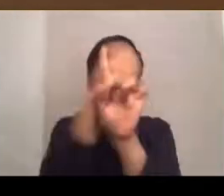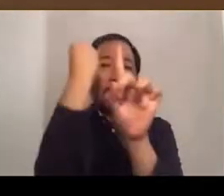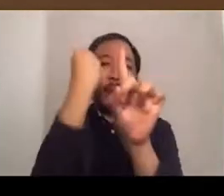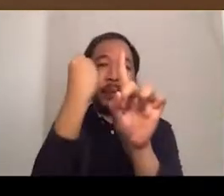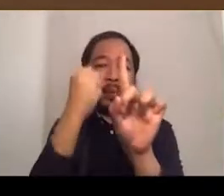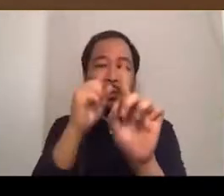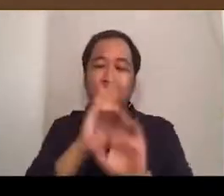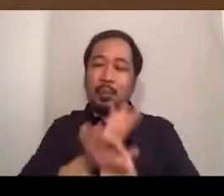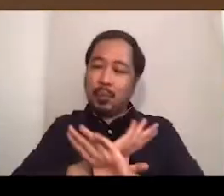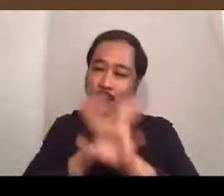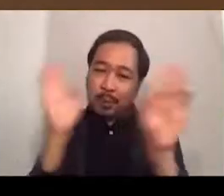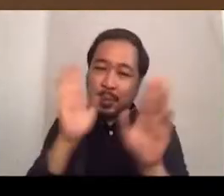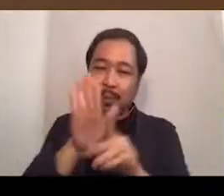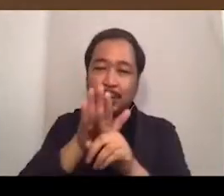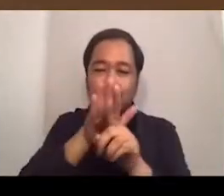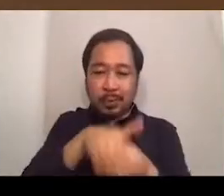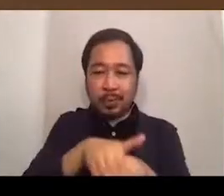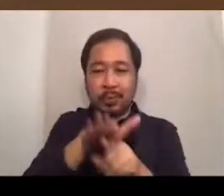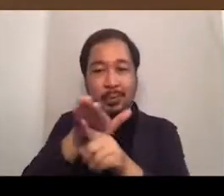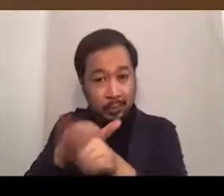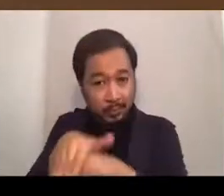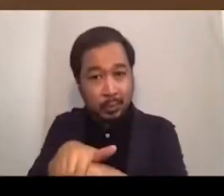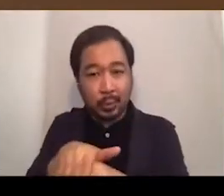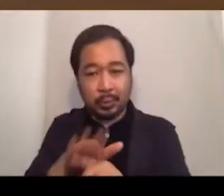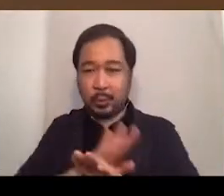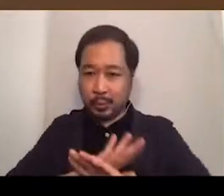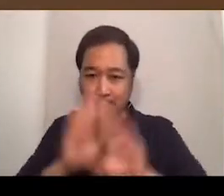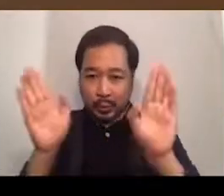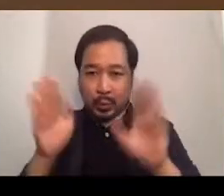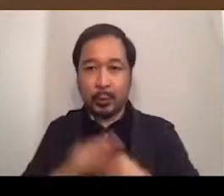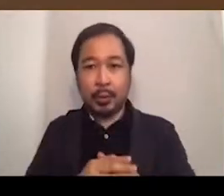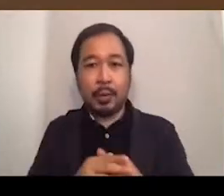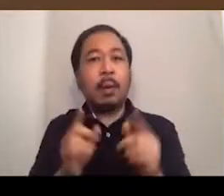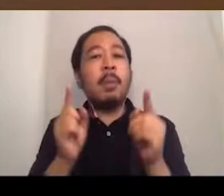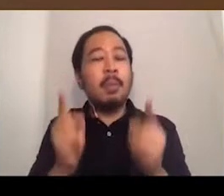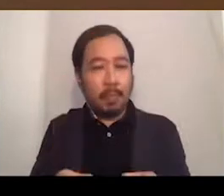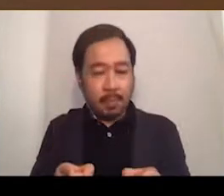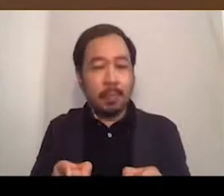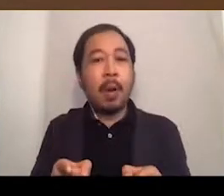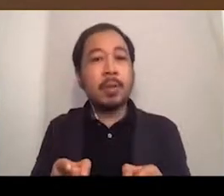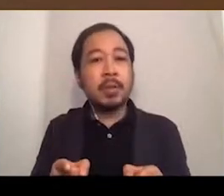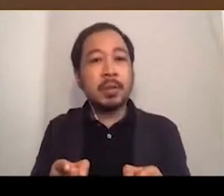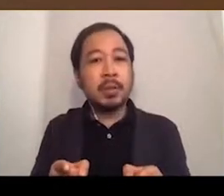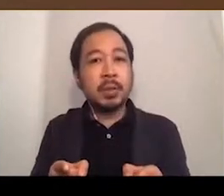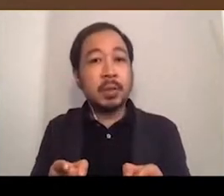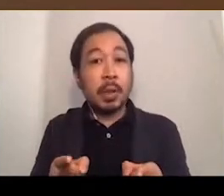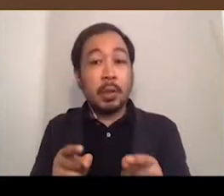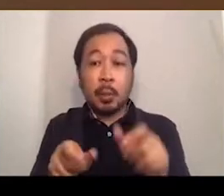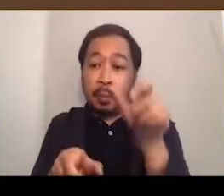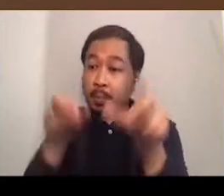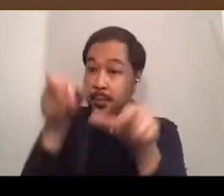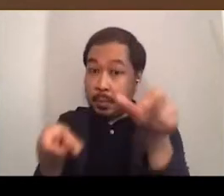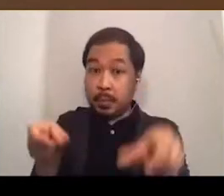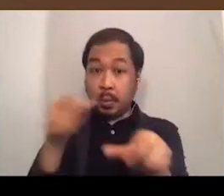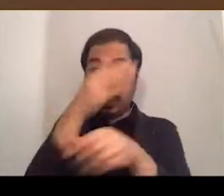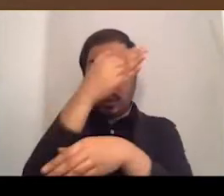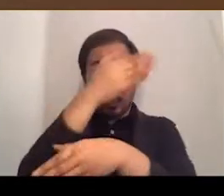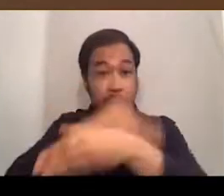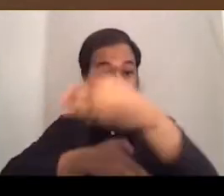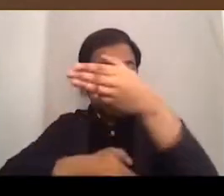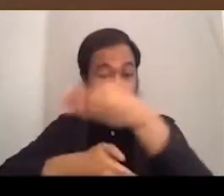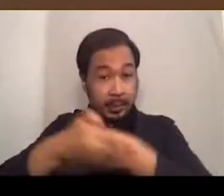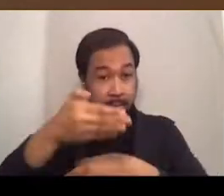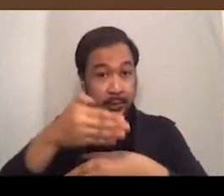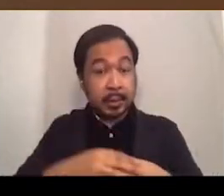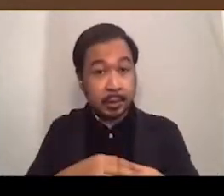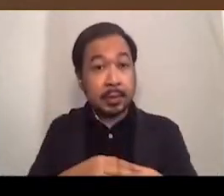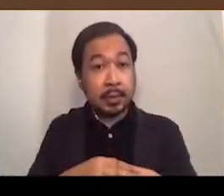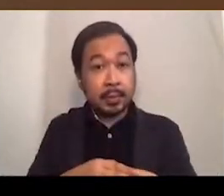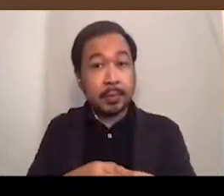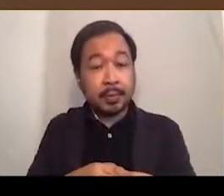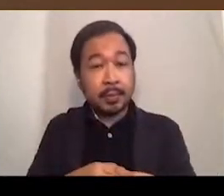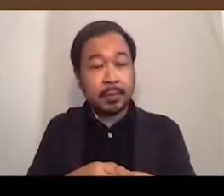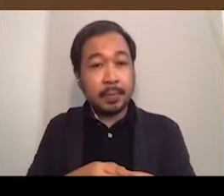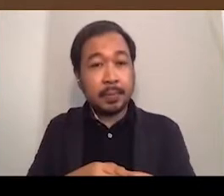We must assure that persons with disabilities, the elderly, women and children in particular,